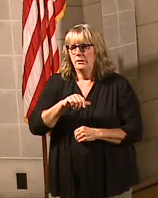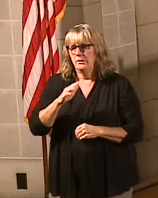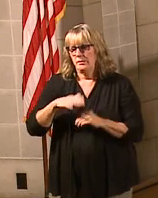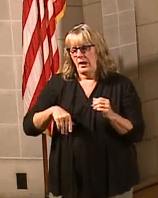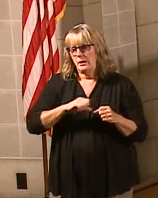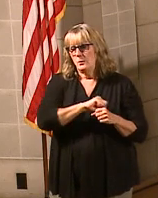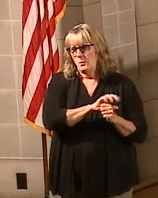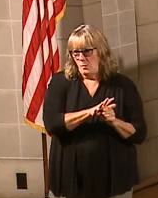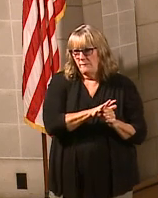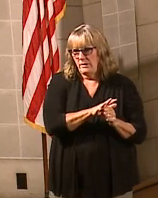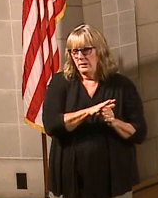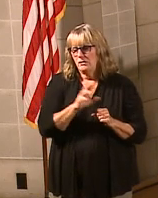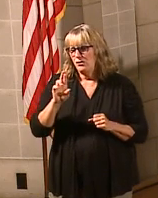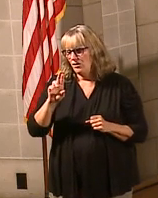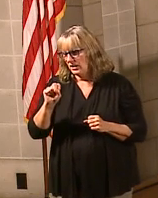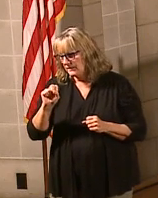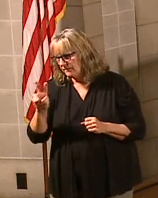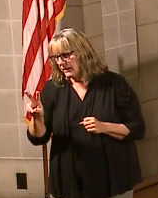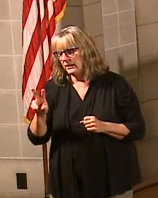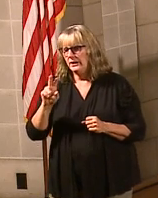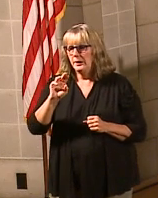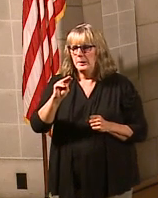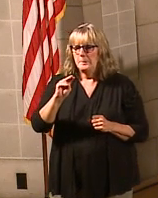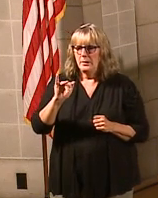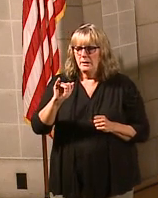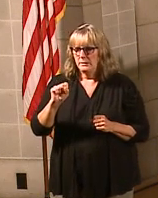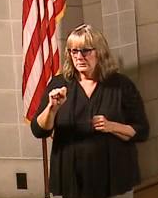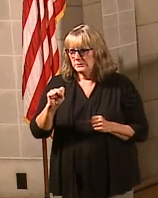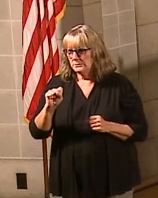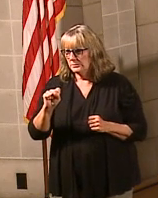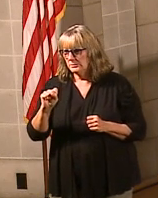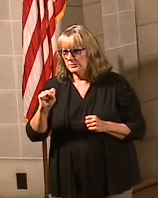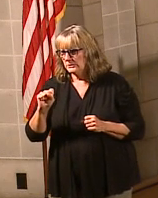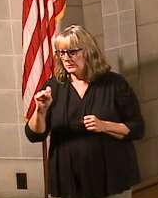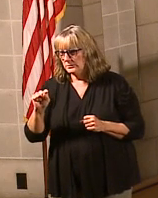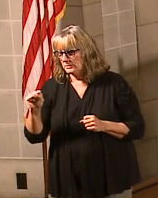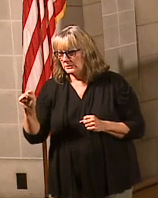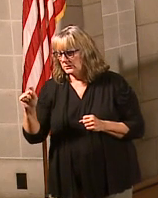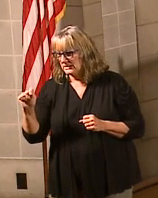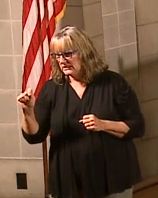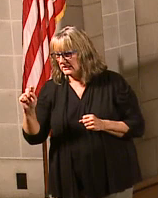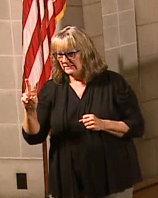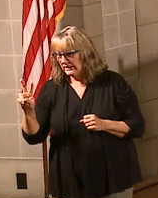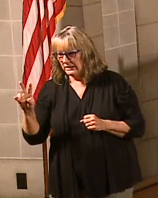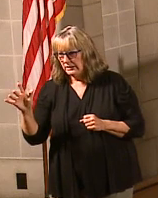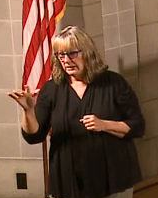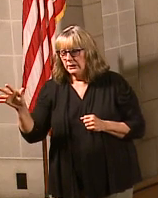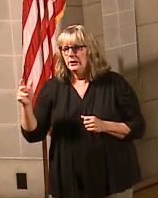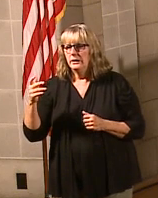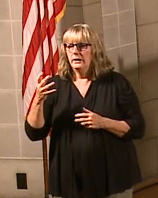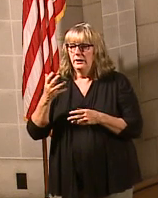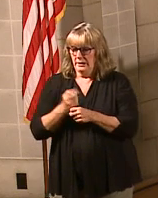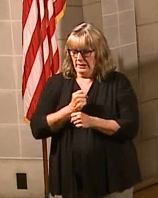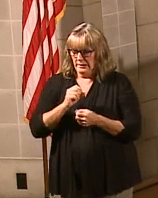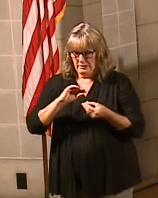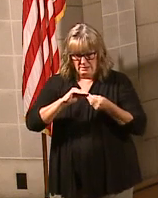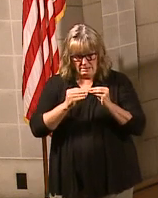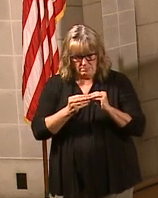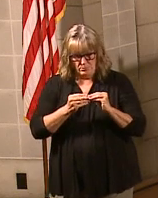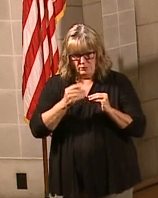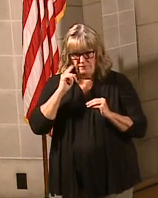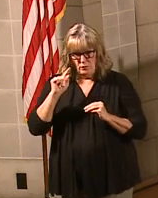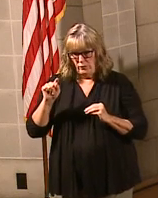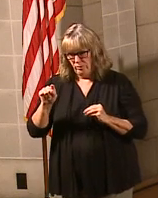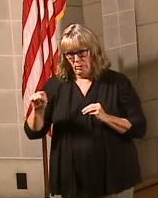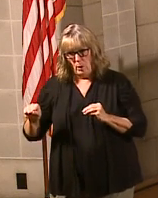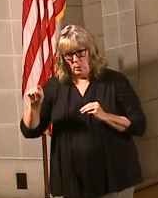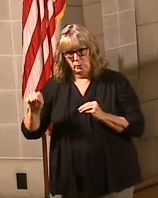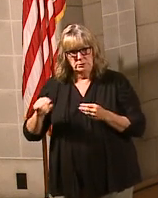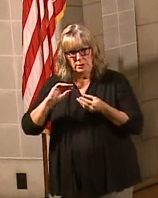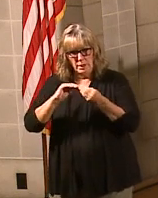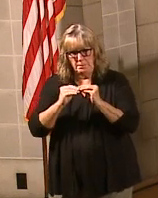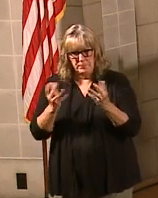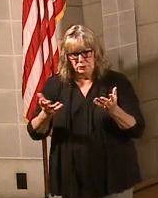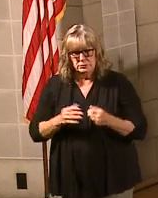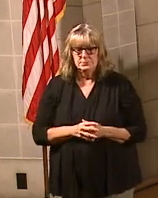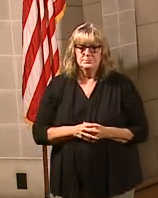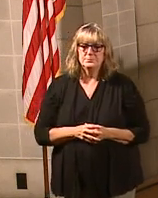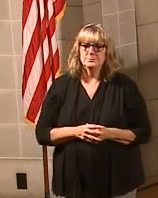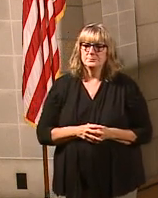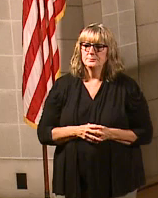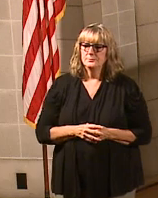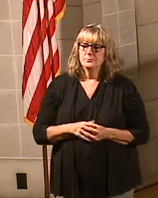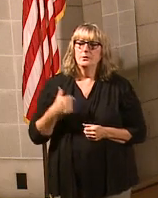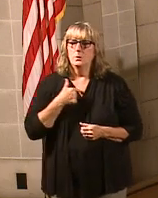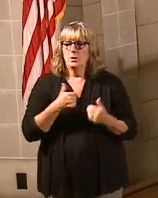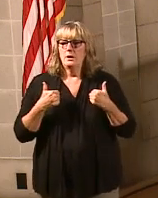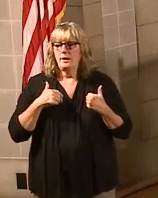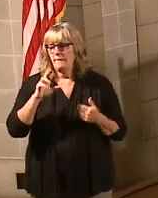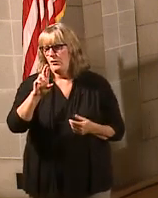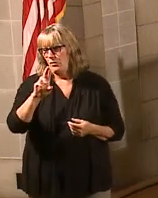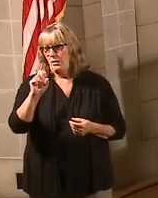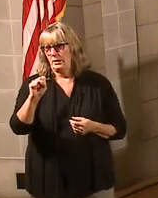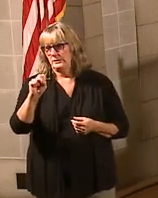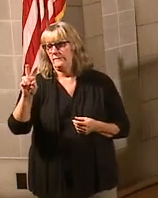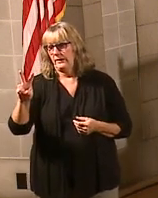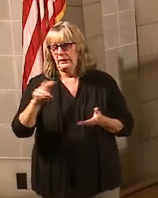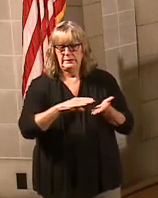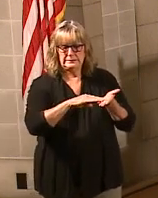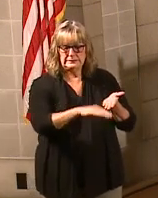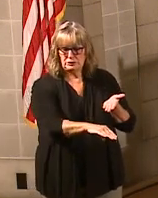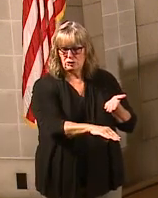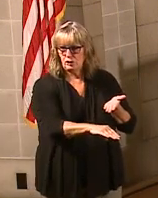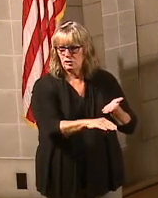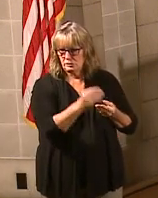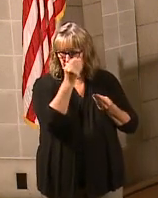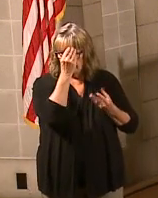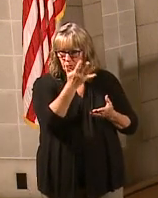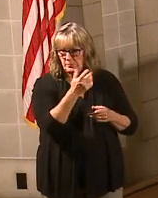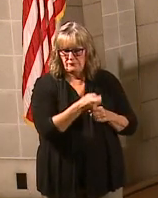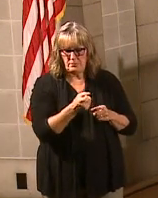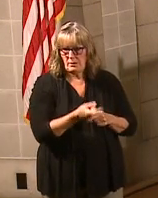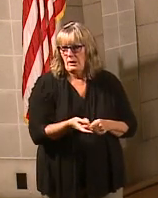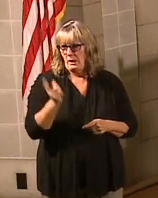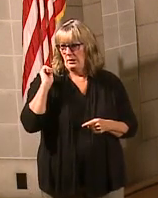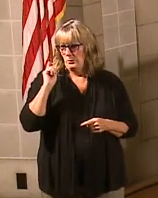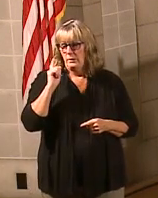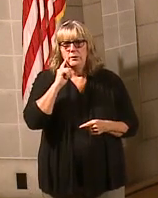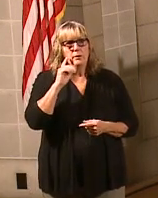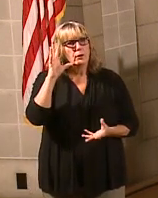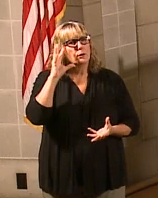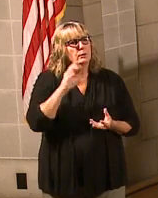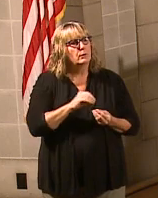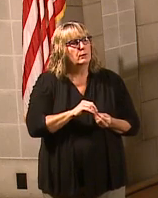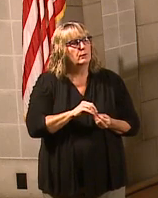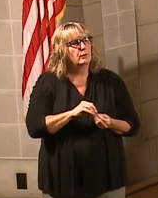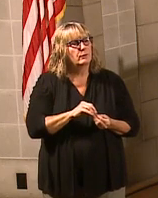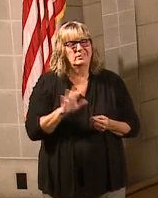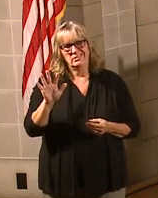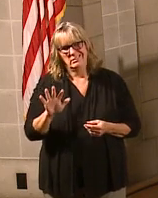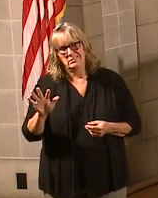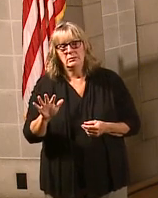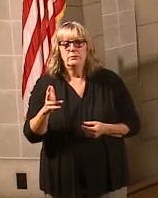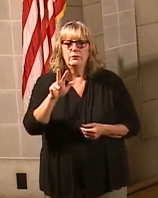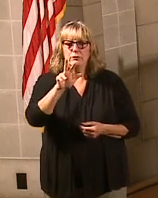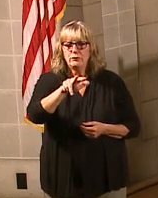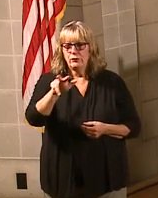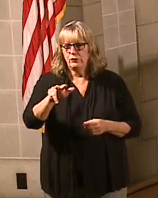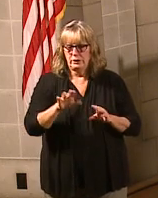[ SPEAKER OFF MIC ]